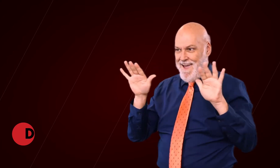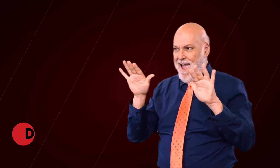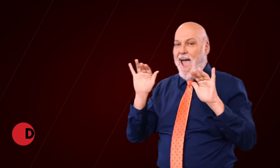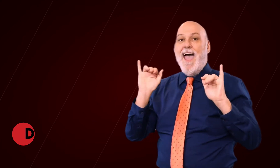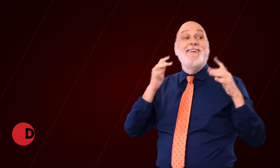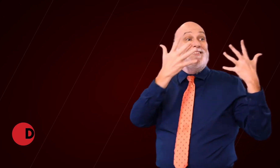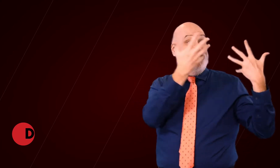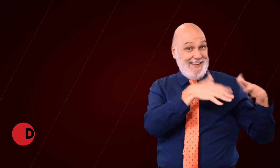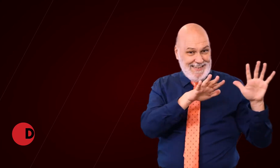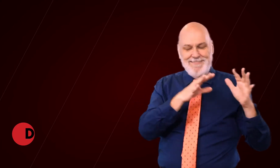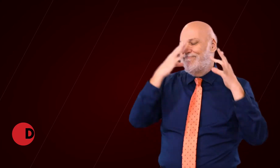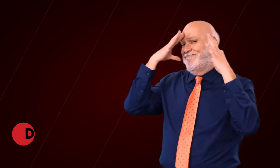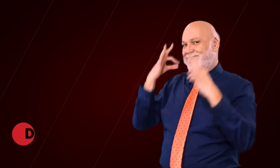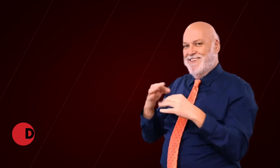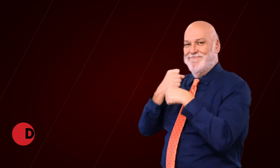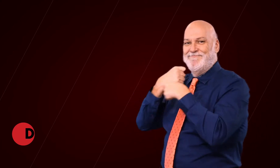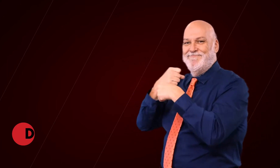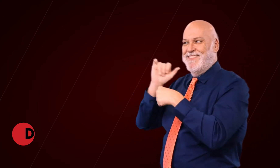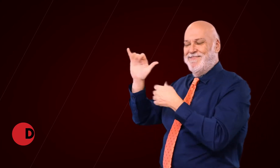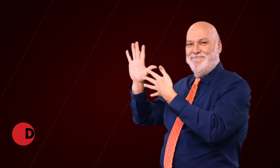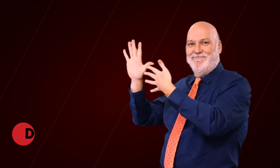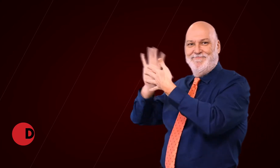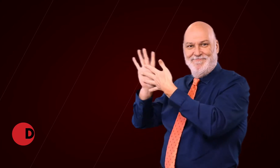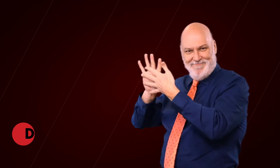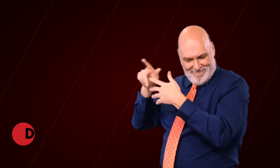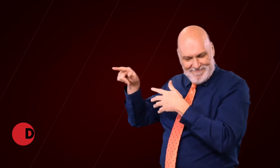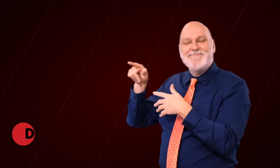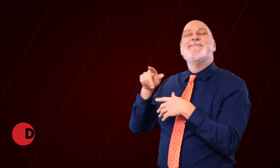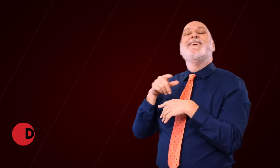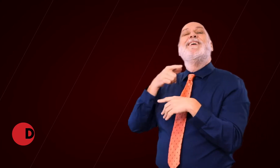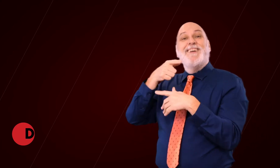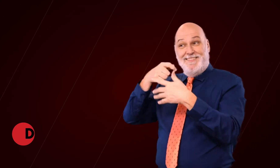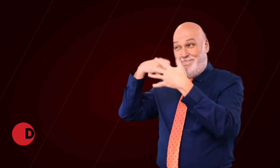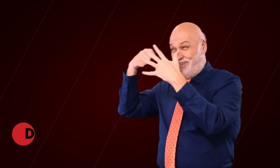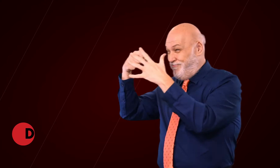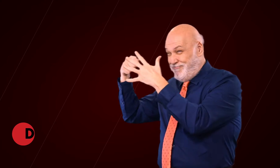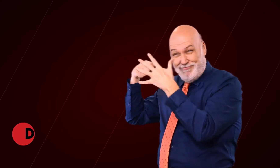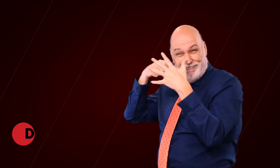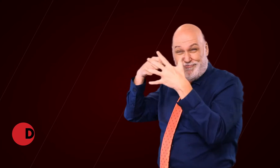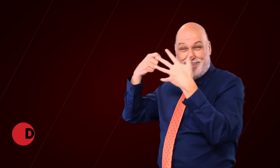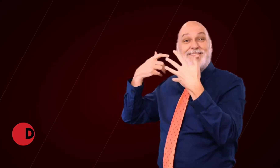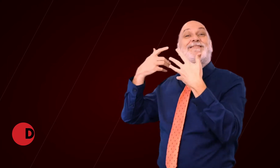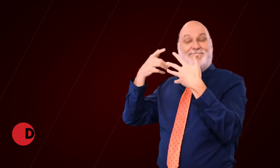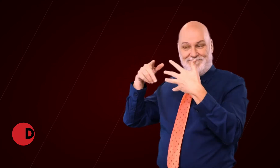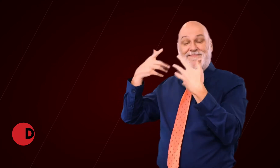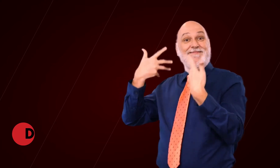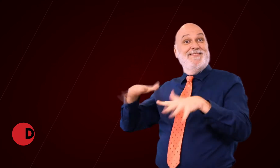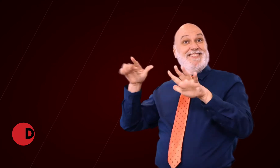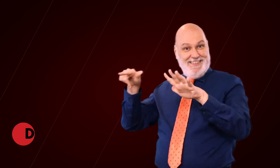Post-production of the 15-minute narrative fiction is expected